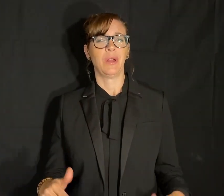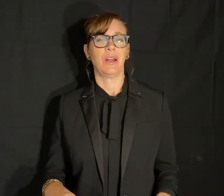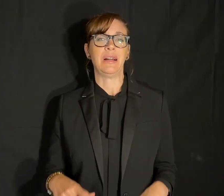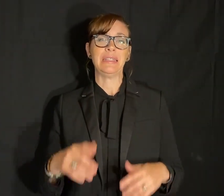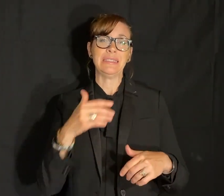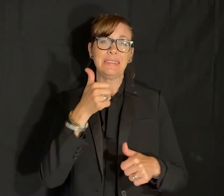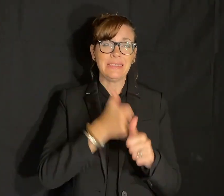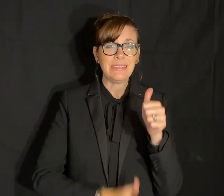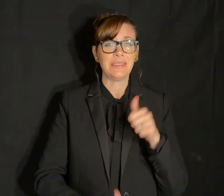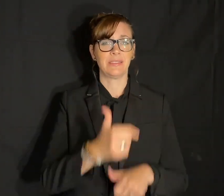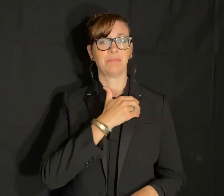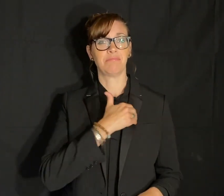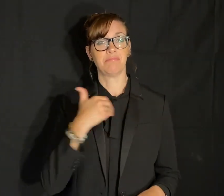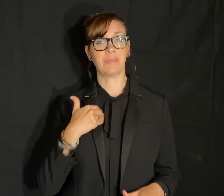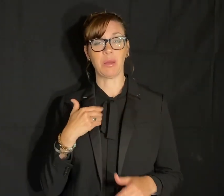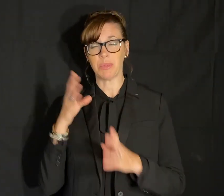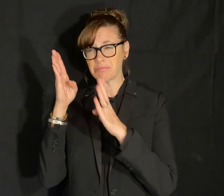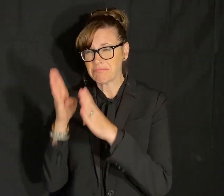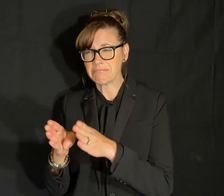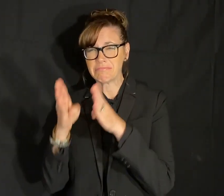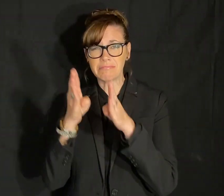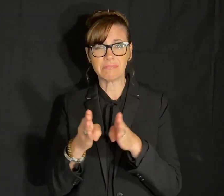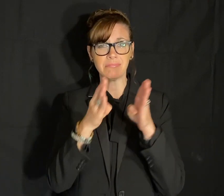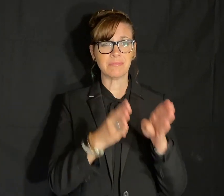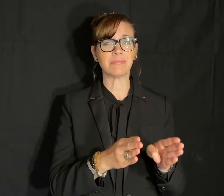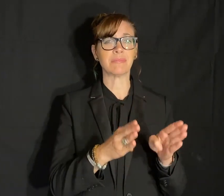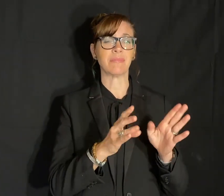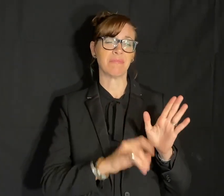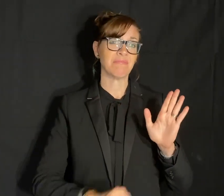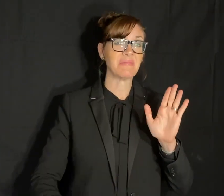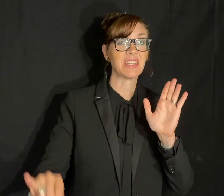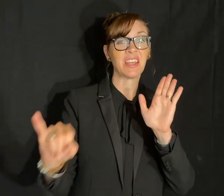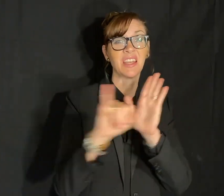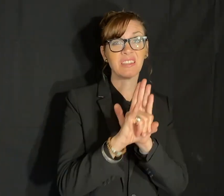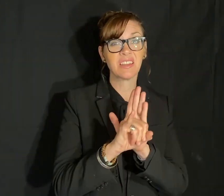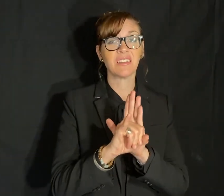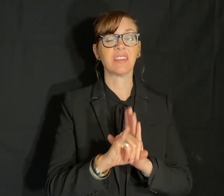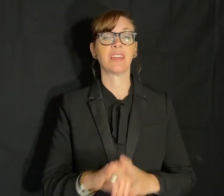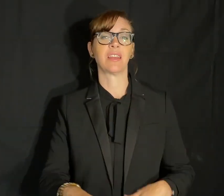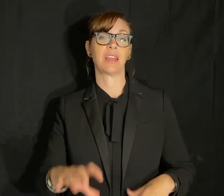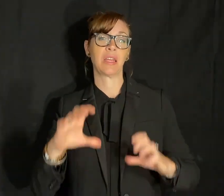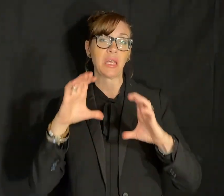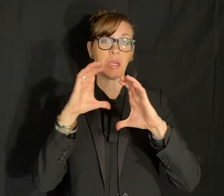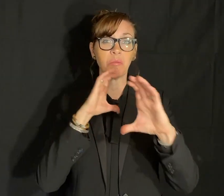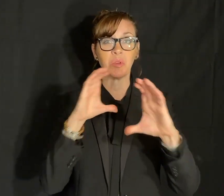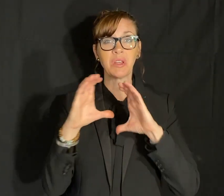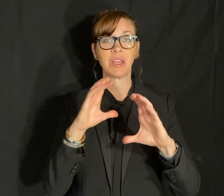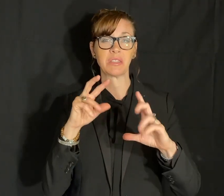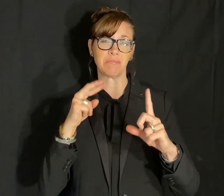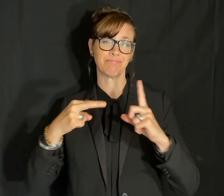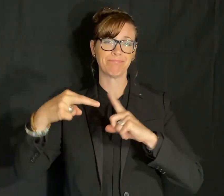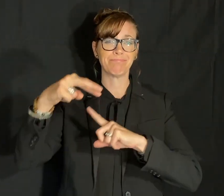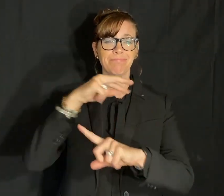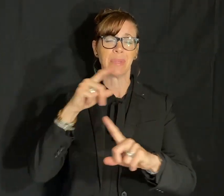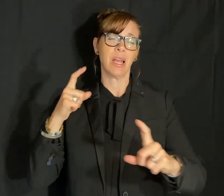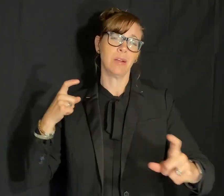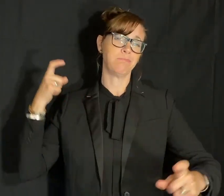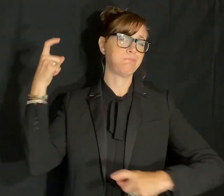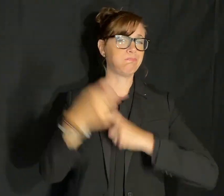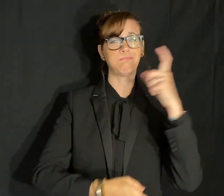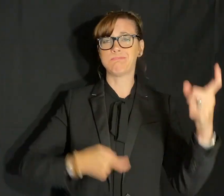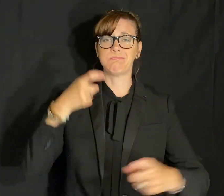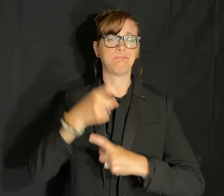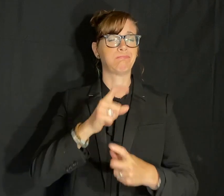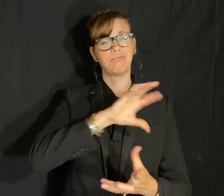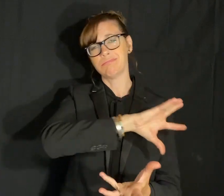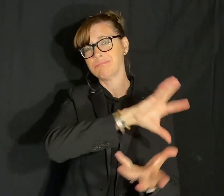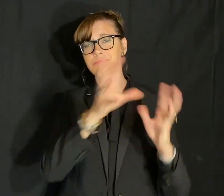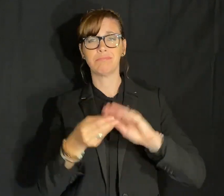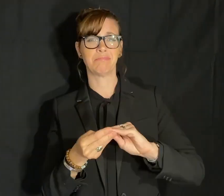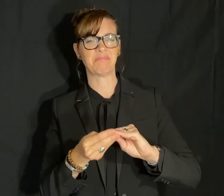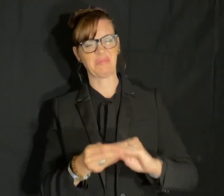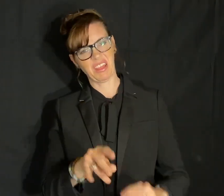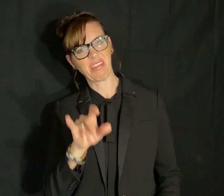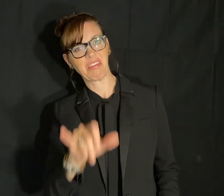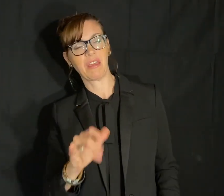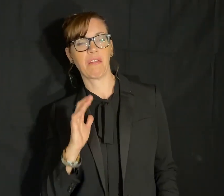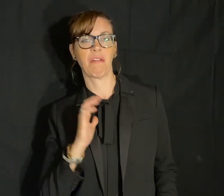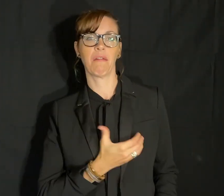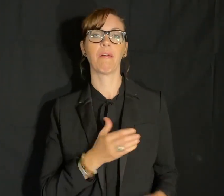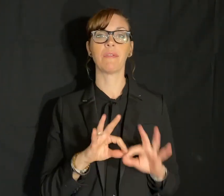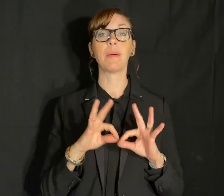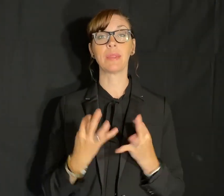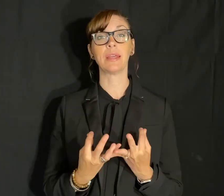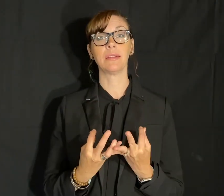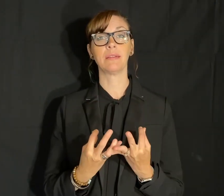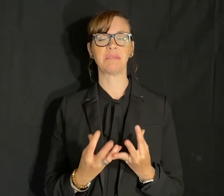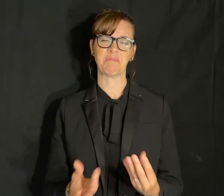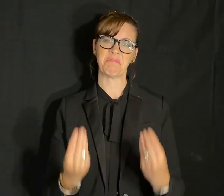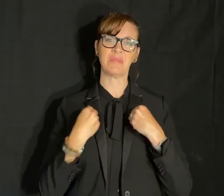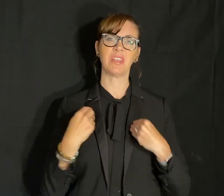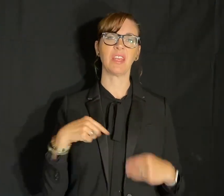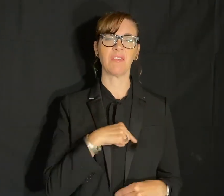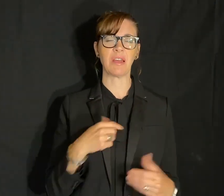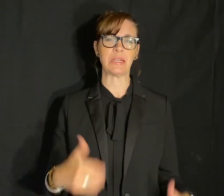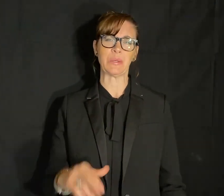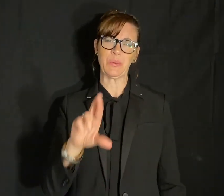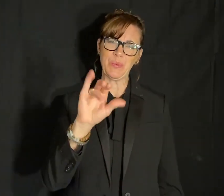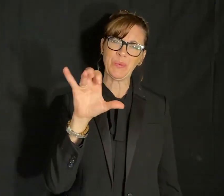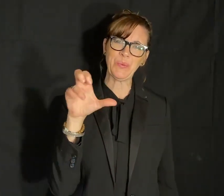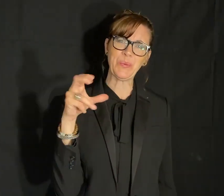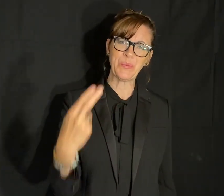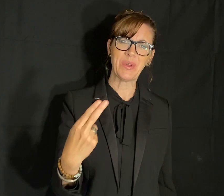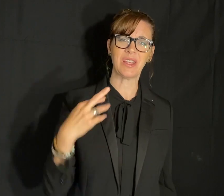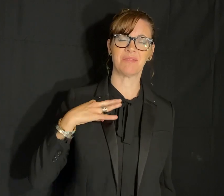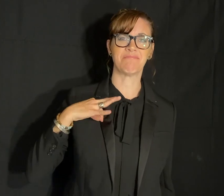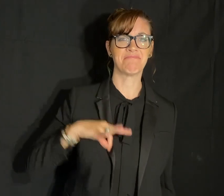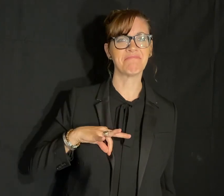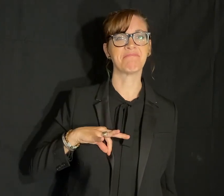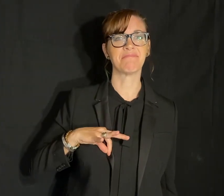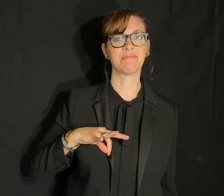We value the perspectives, identity, communication and contributions of each individual member of our community and celebrate its richness.